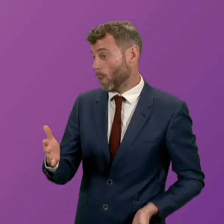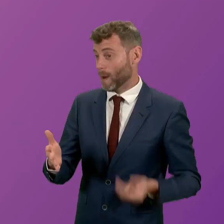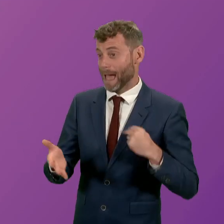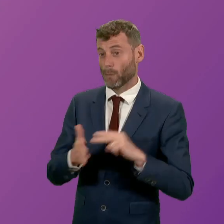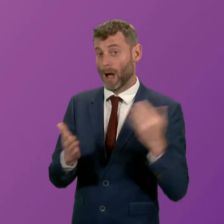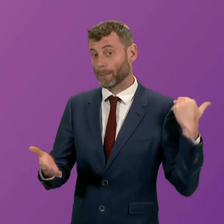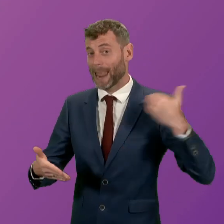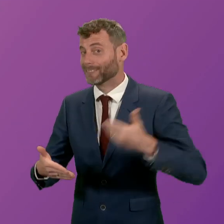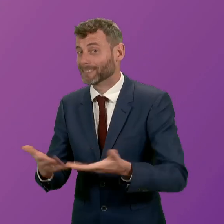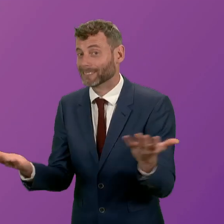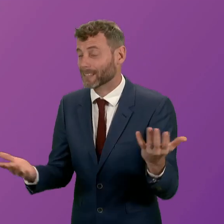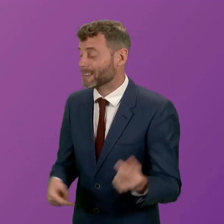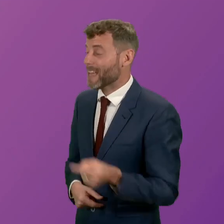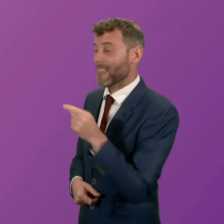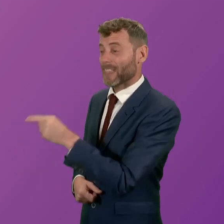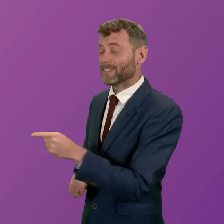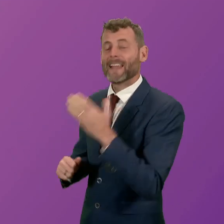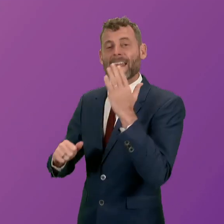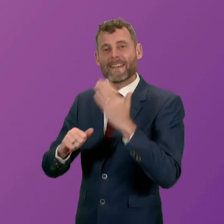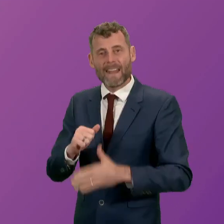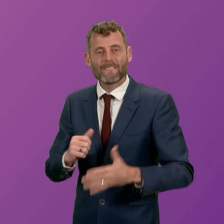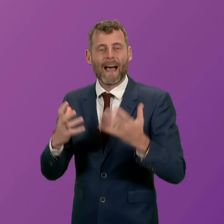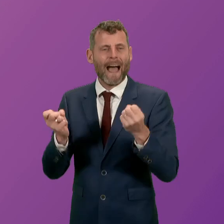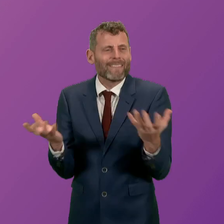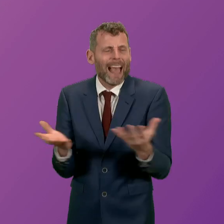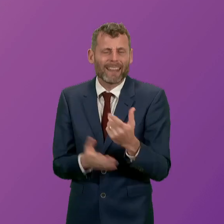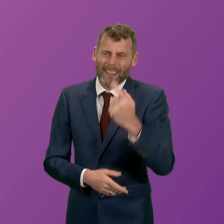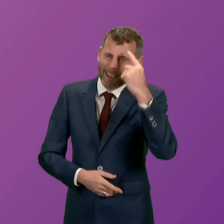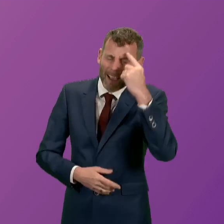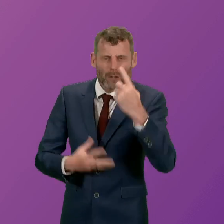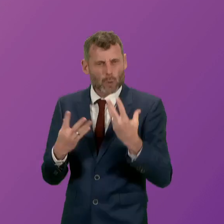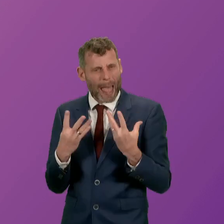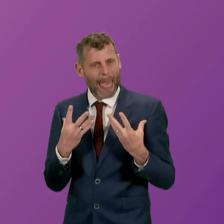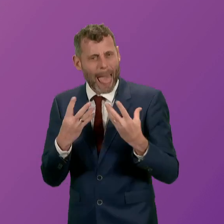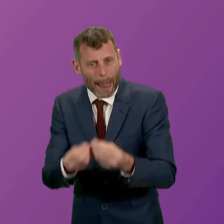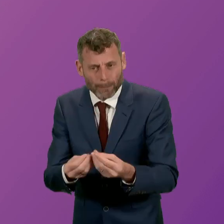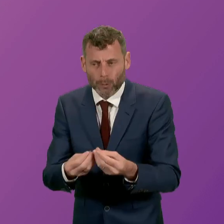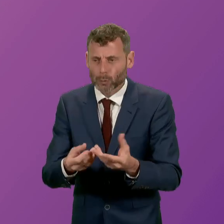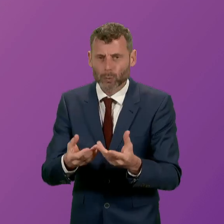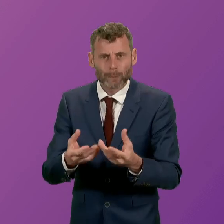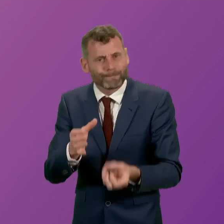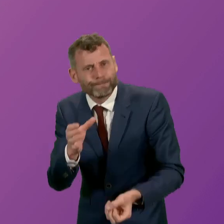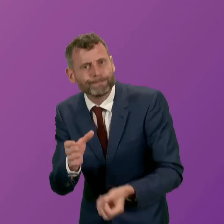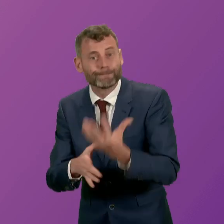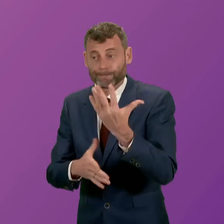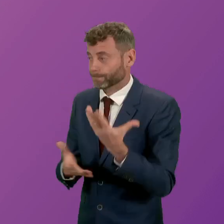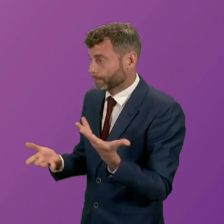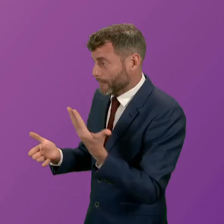They have absolutely nothing constructive to contribute to the debate. Let me say to Mr Findlay